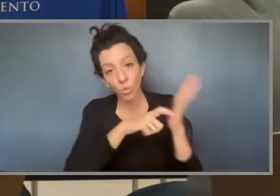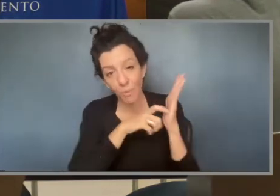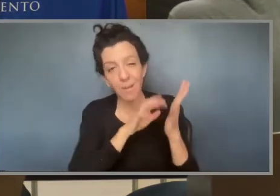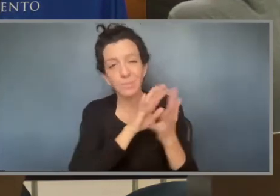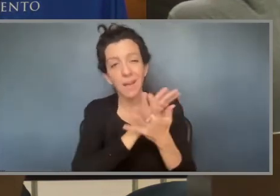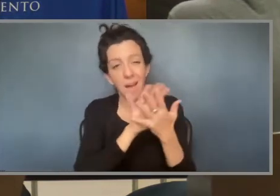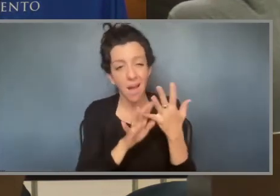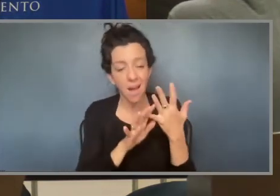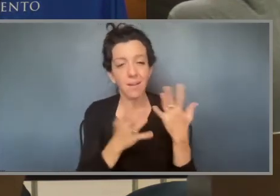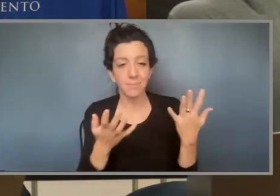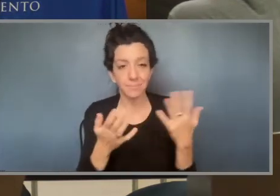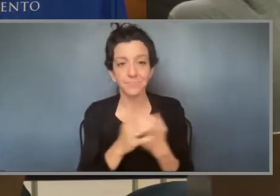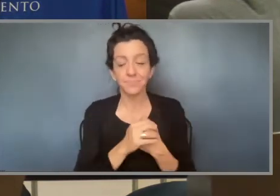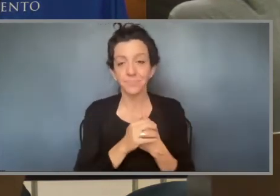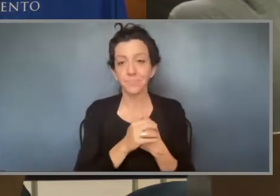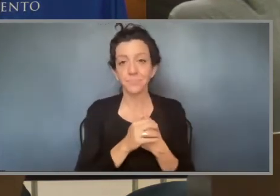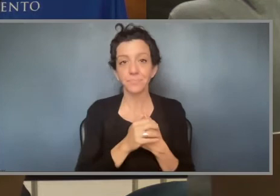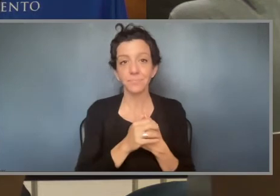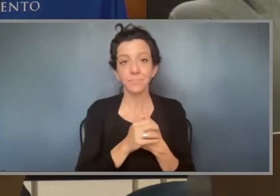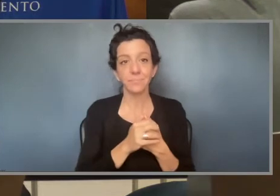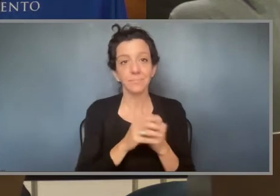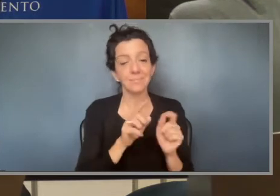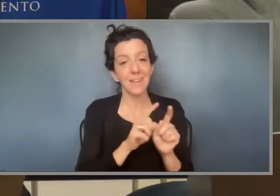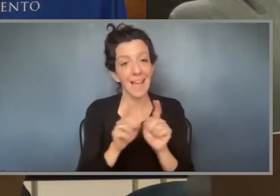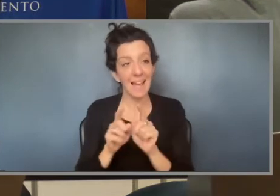Studio: In order to meet the requirements, how as our consultant.